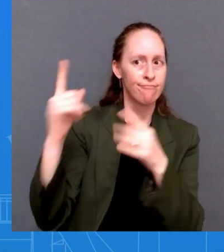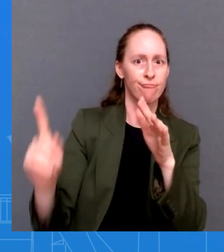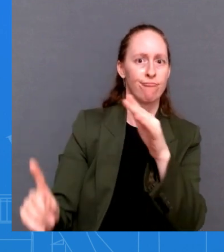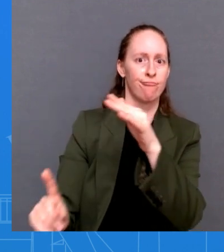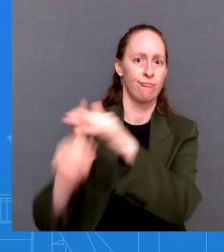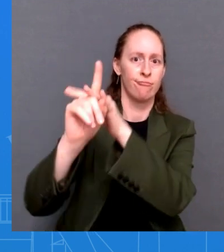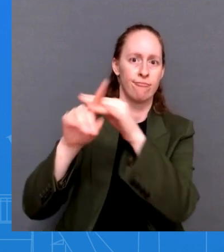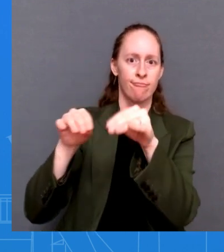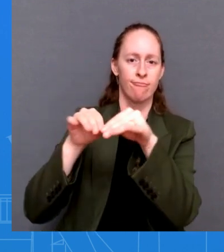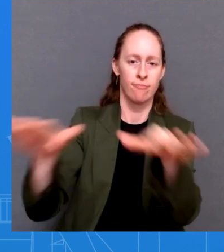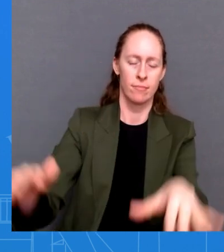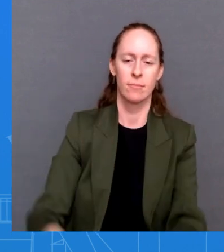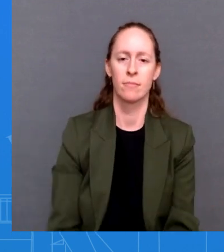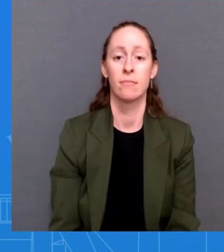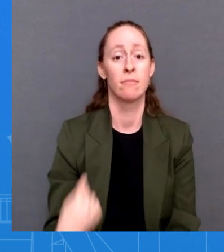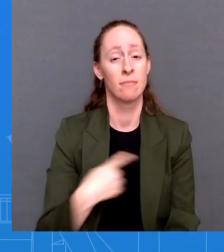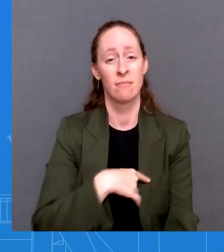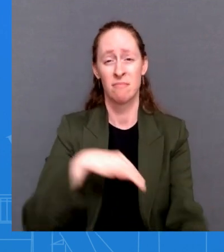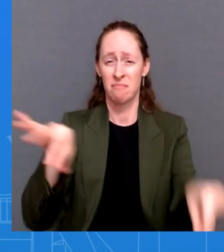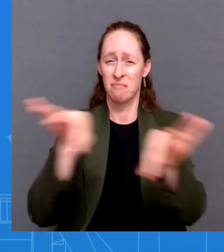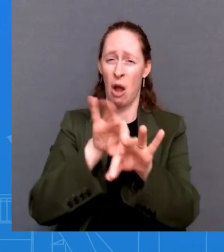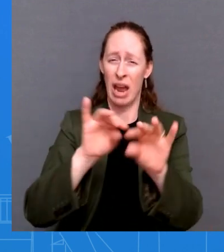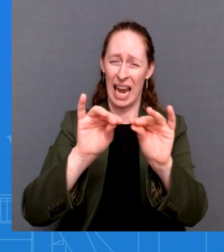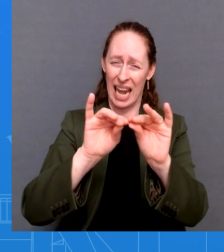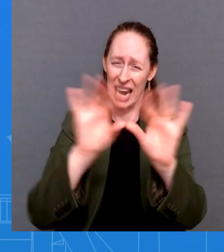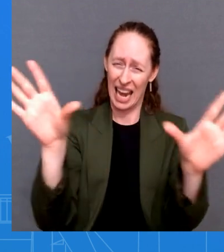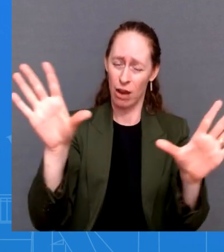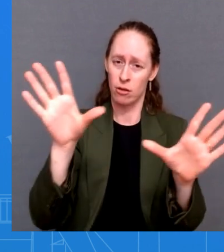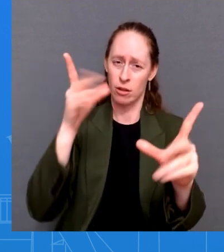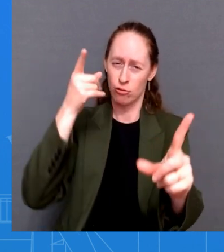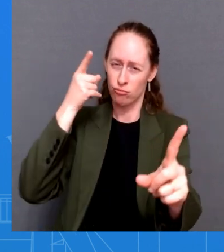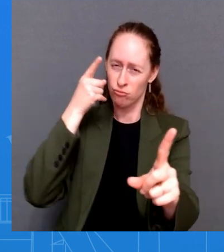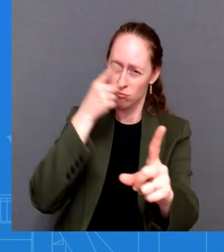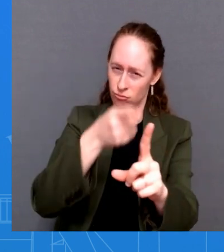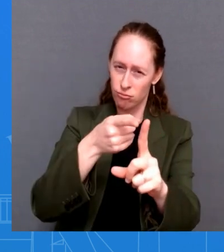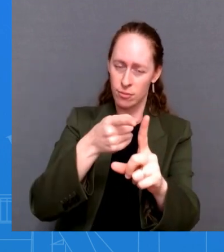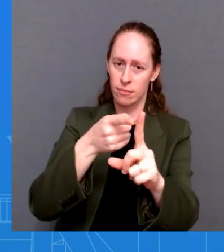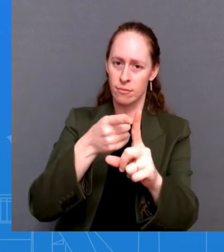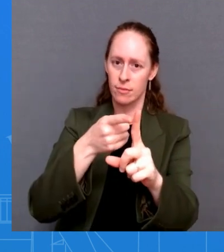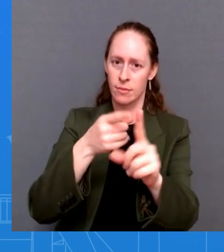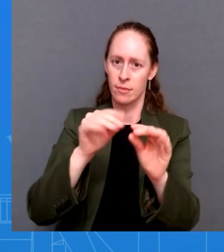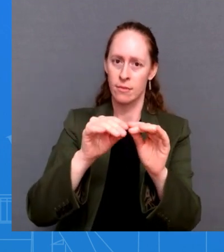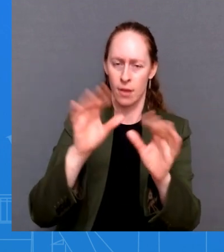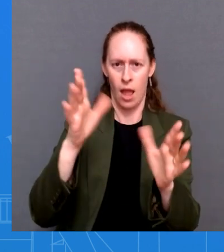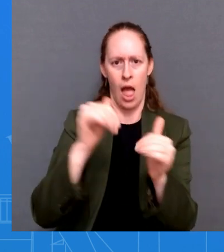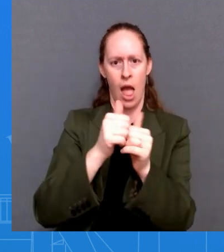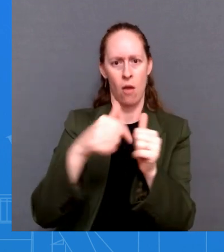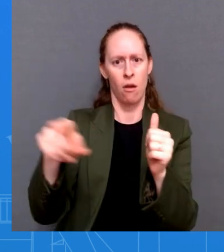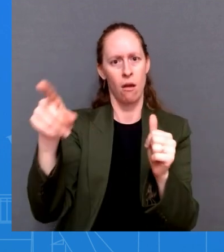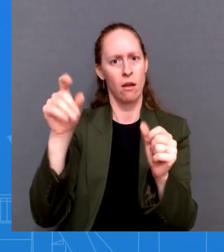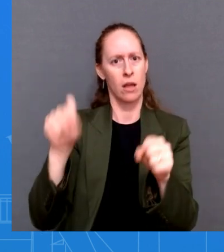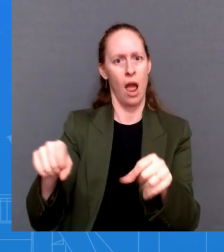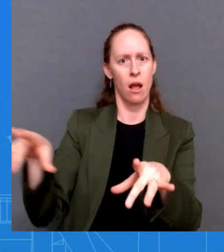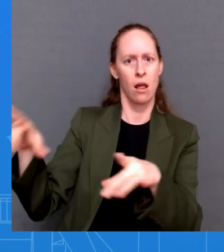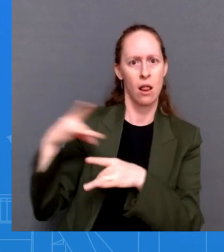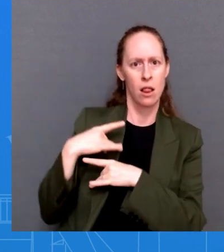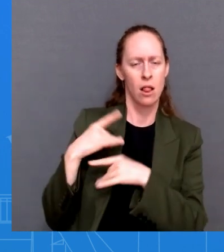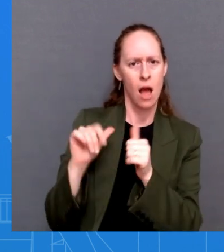about how monkeypox is transmitted and what actions people, specifically men who have sex with men, can take to avoid exposure to this virus.